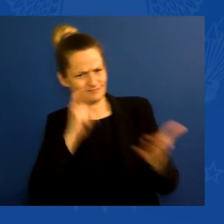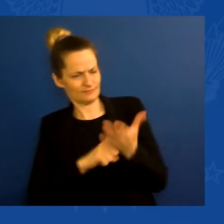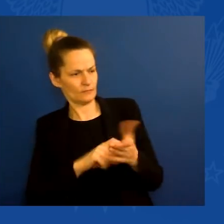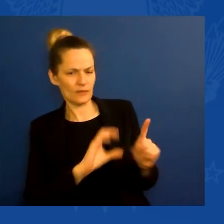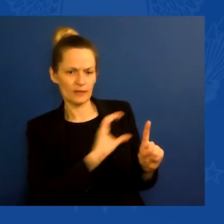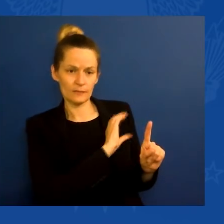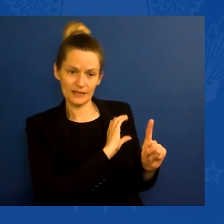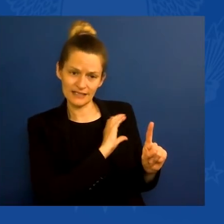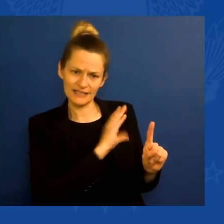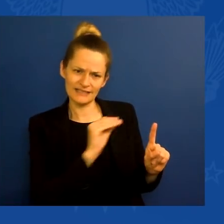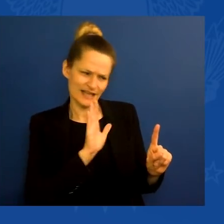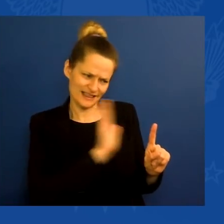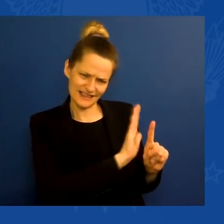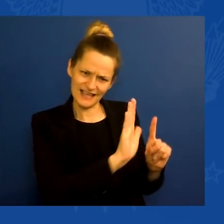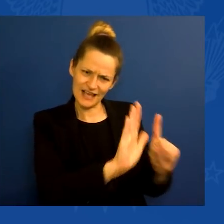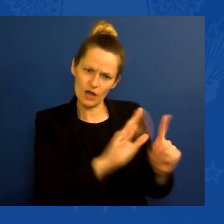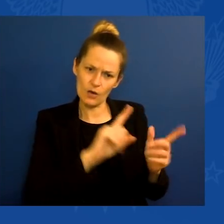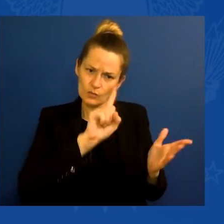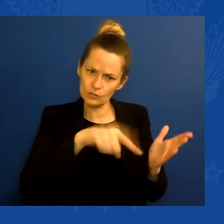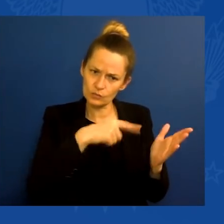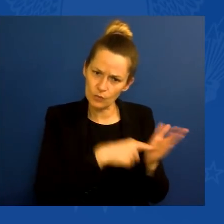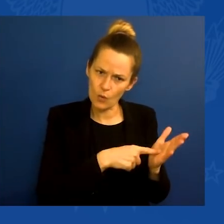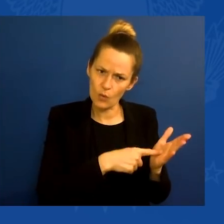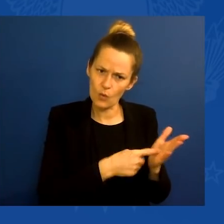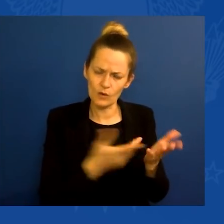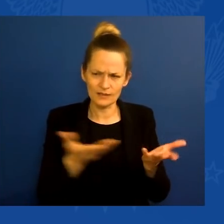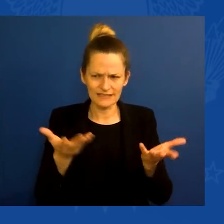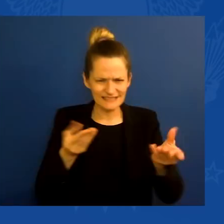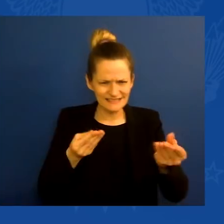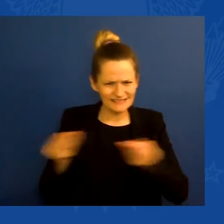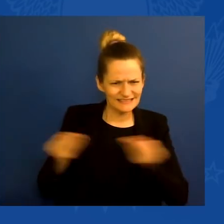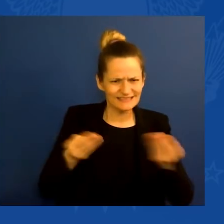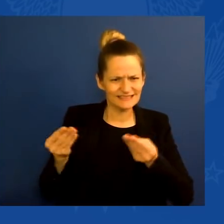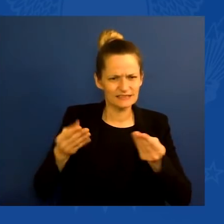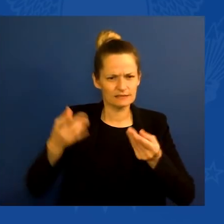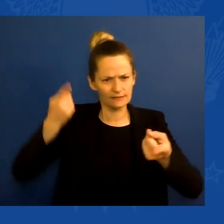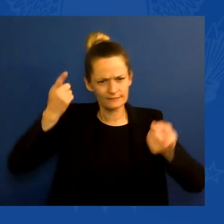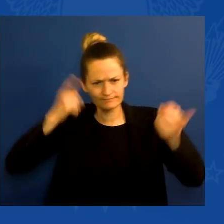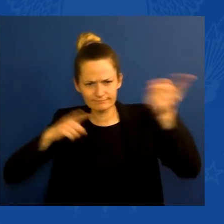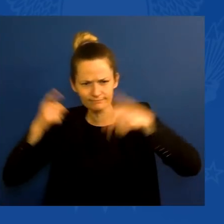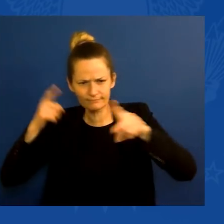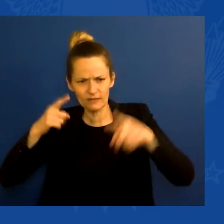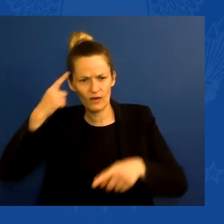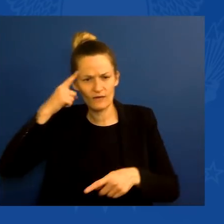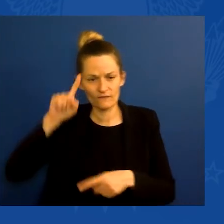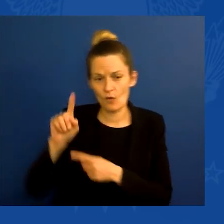on meaningful policing legislation in Congress. We haven't gotten there yet, but we must get there